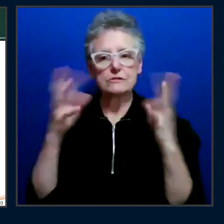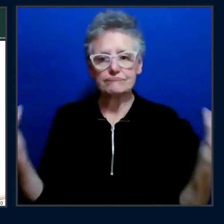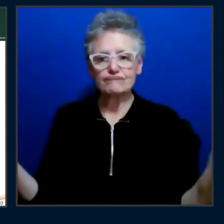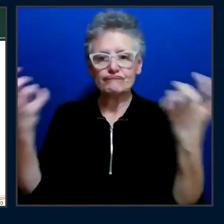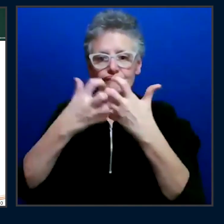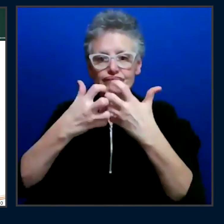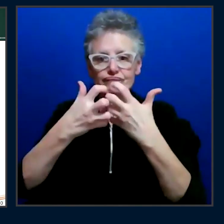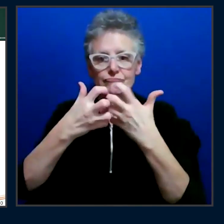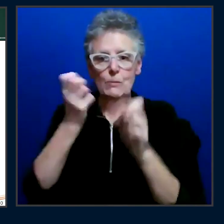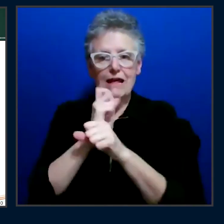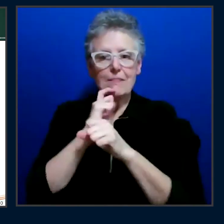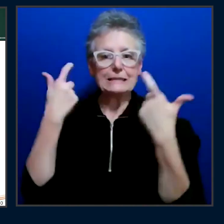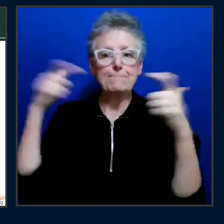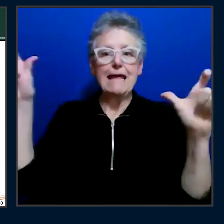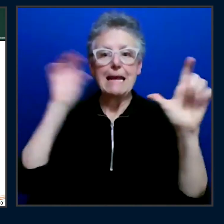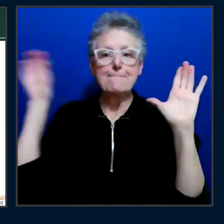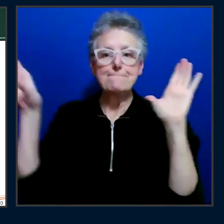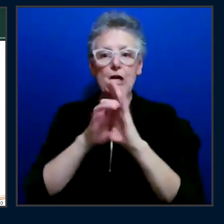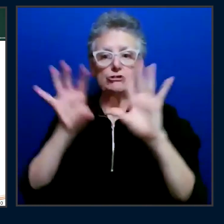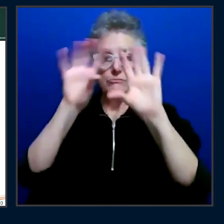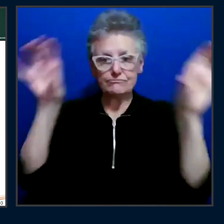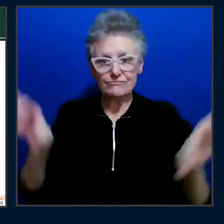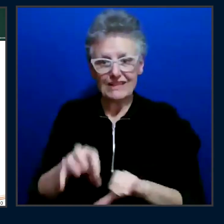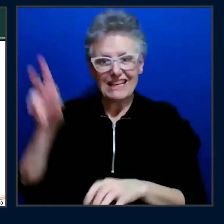to create this big picture. Now, Kelly knows that I'm on